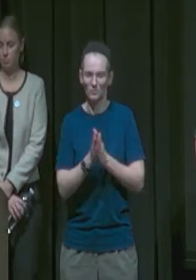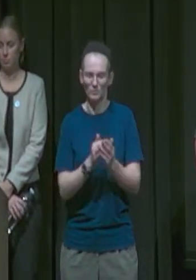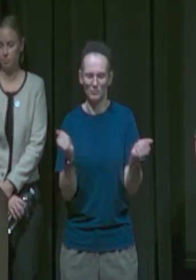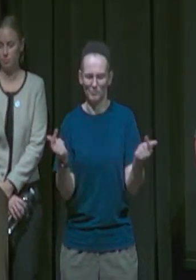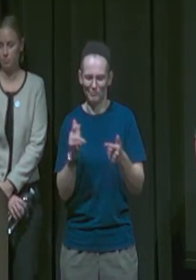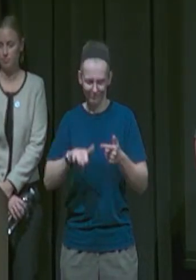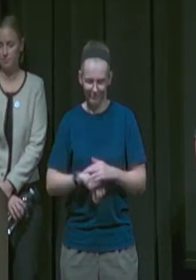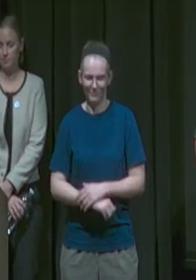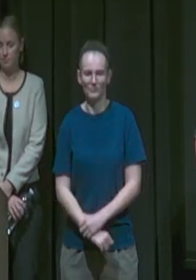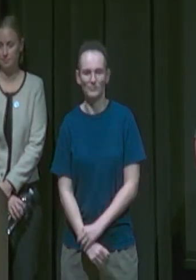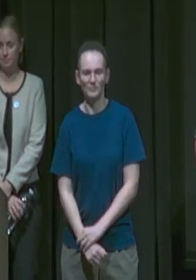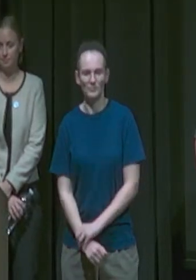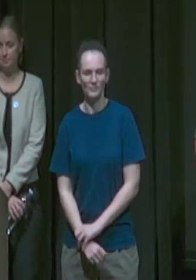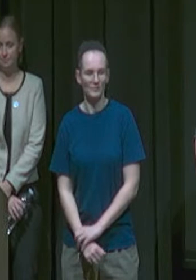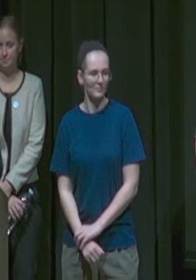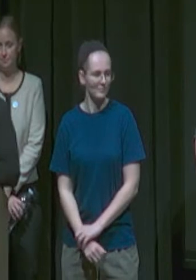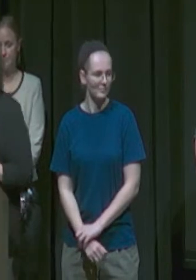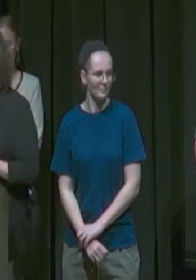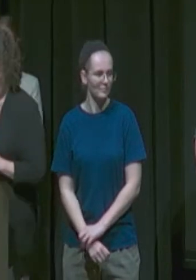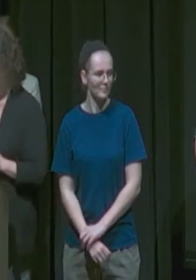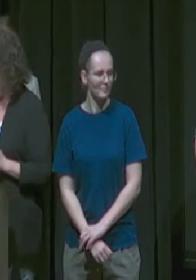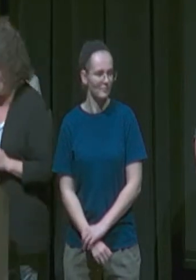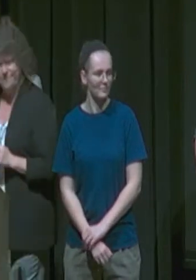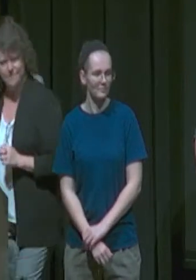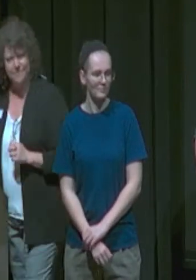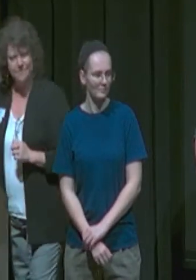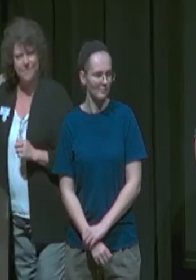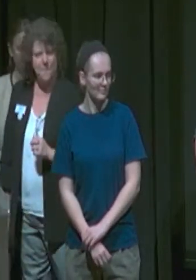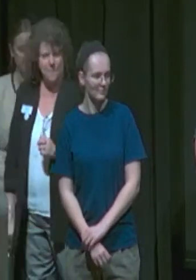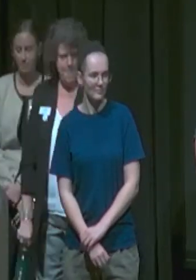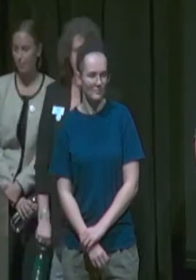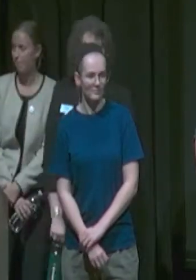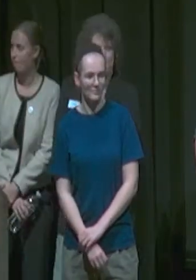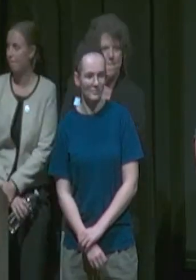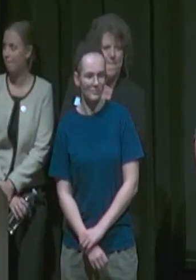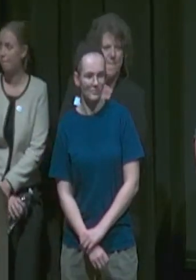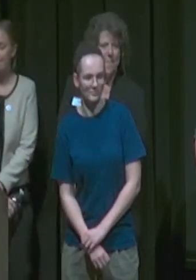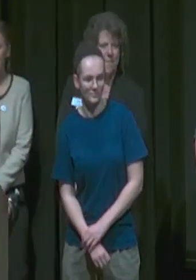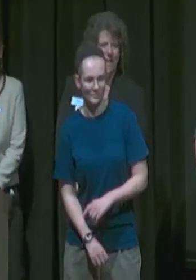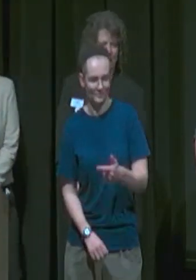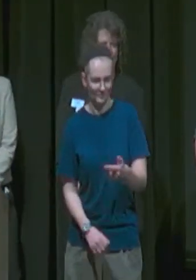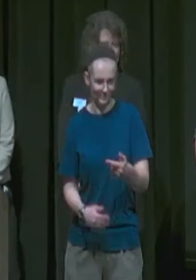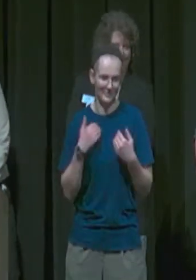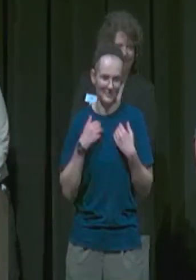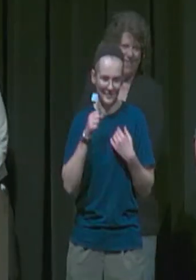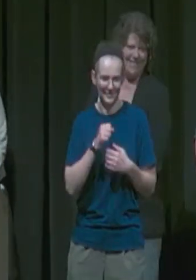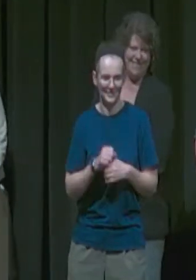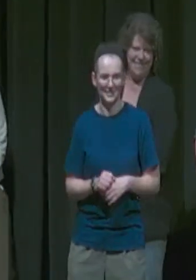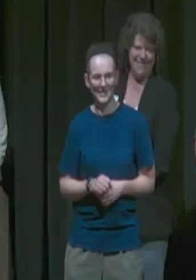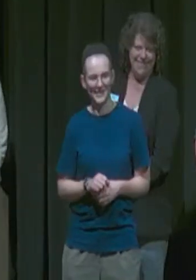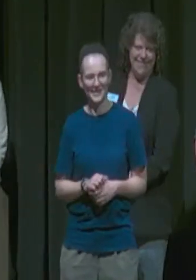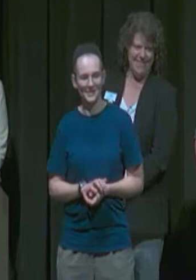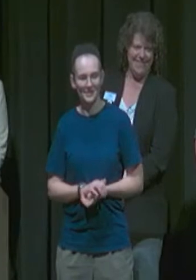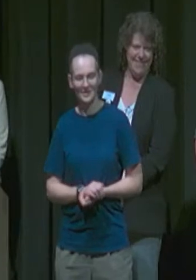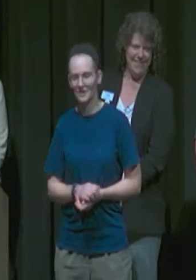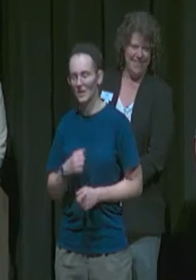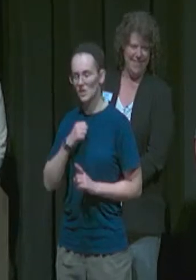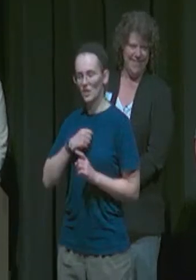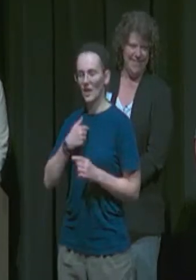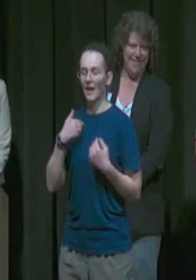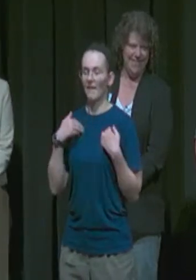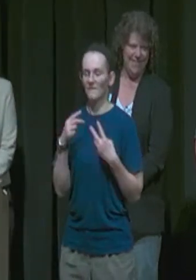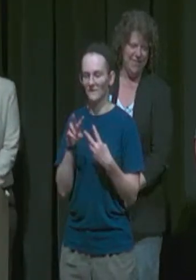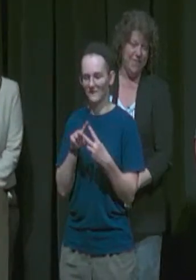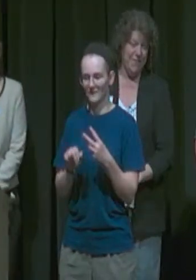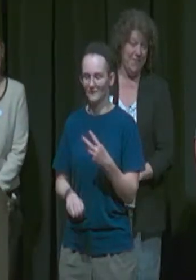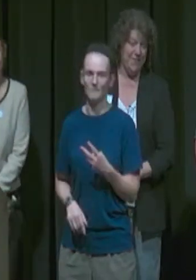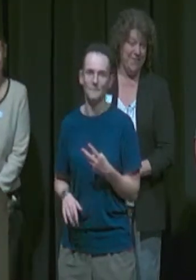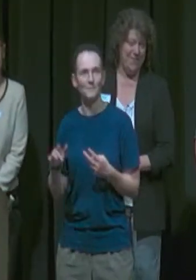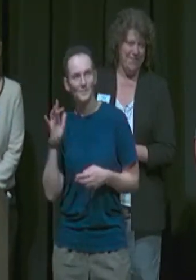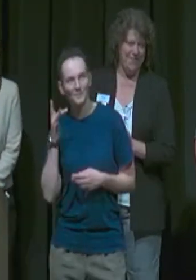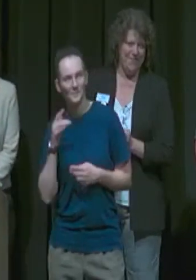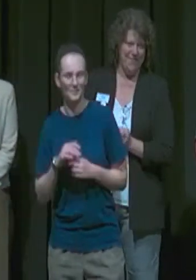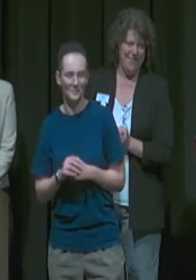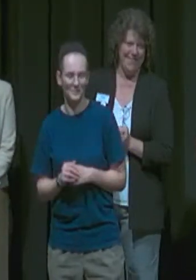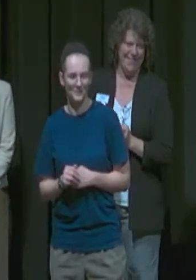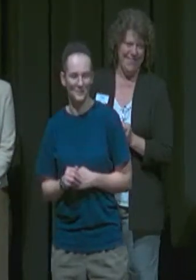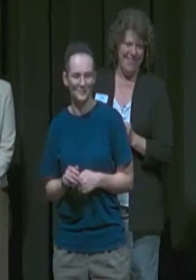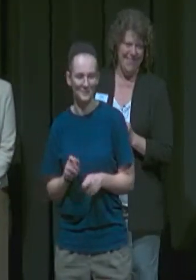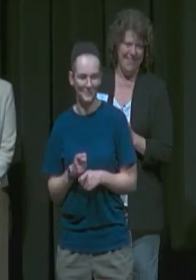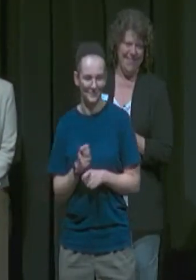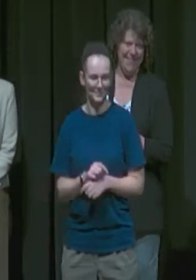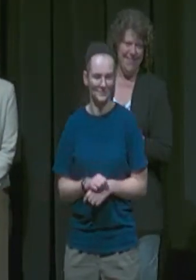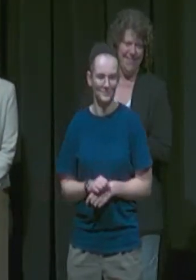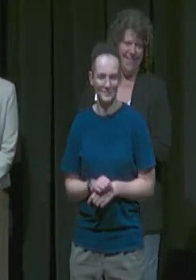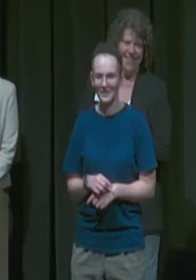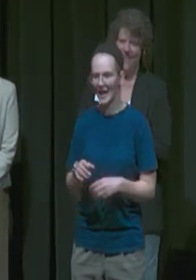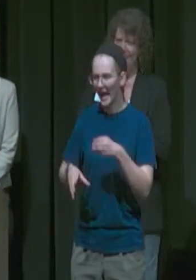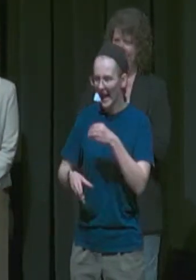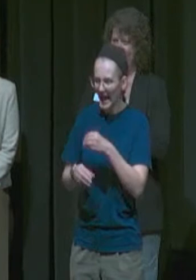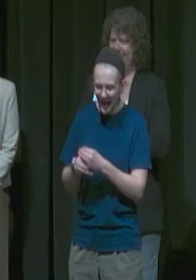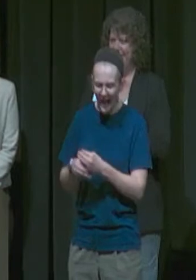it uh oh got a mic sorry I have two questions um first quarter we could have charged an extra